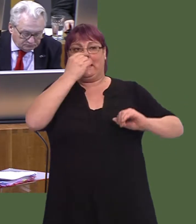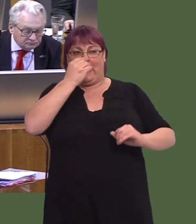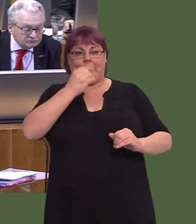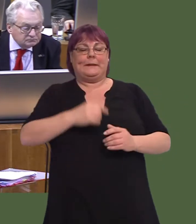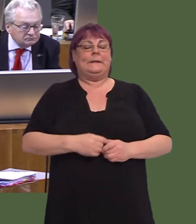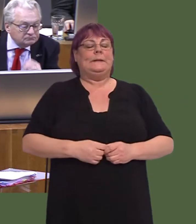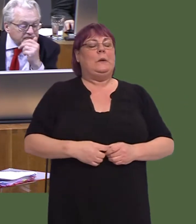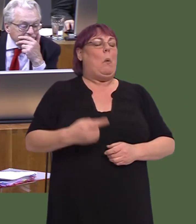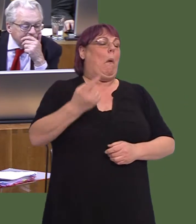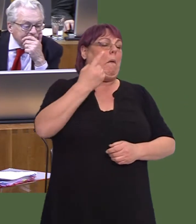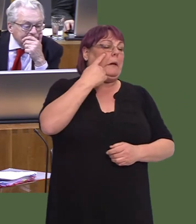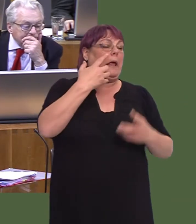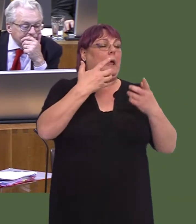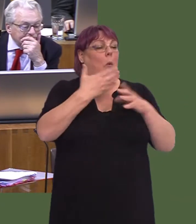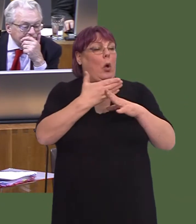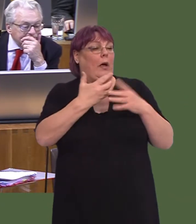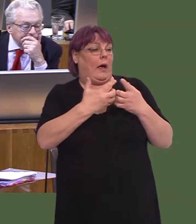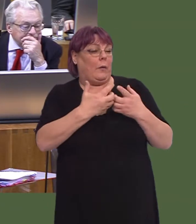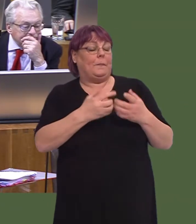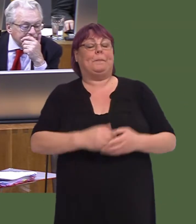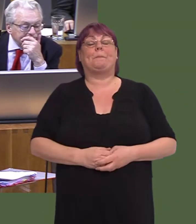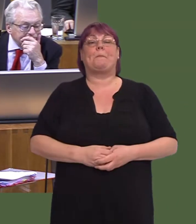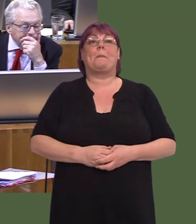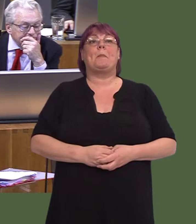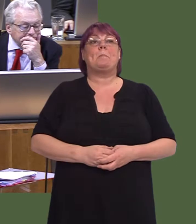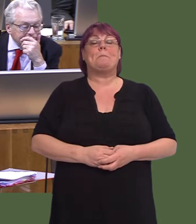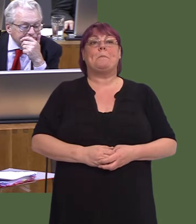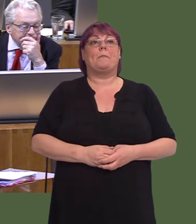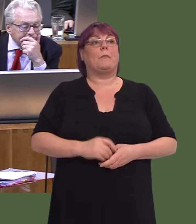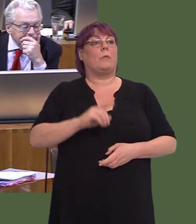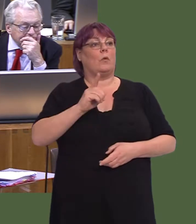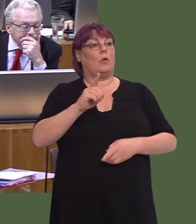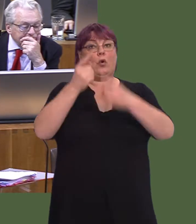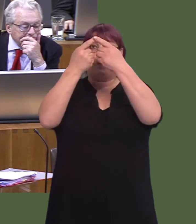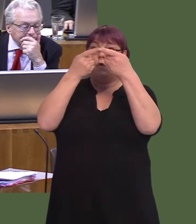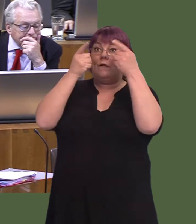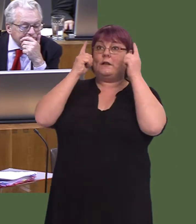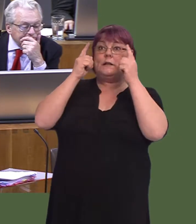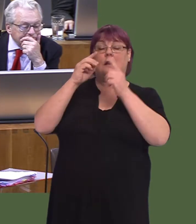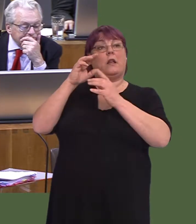We're also considering the recommendations made by the University of the West of England